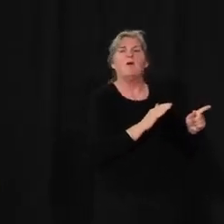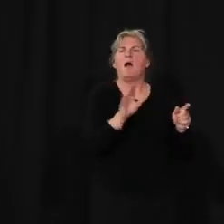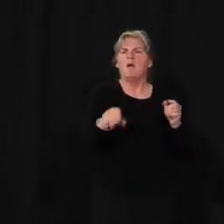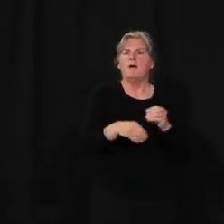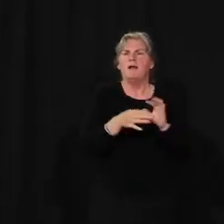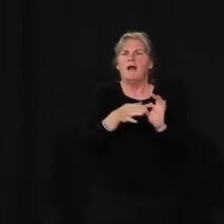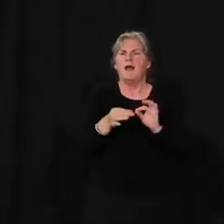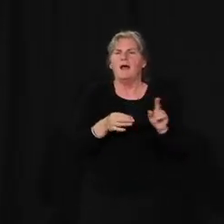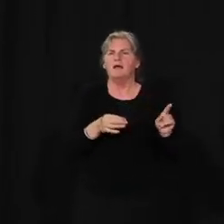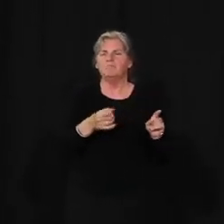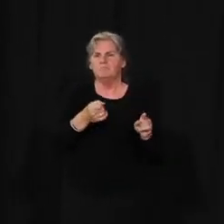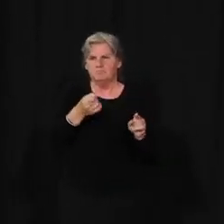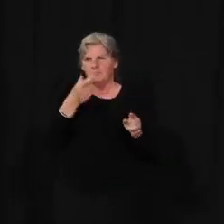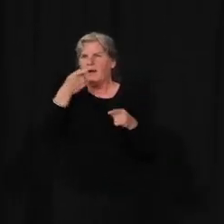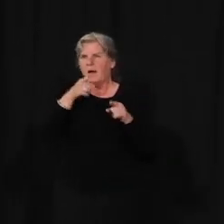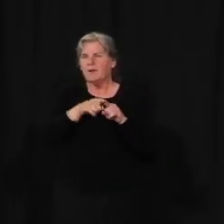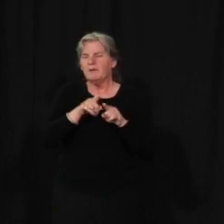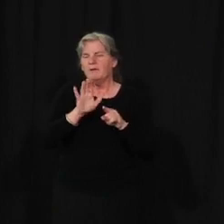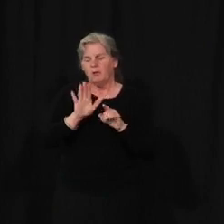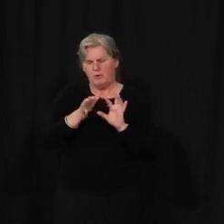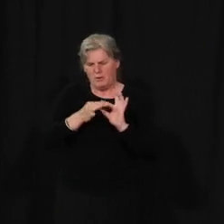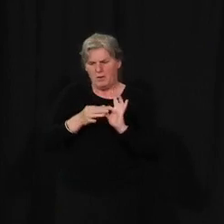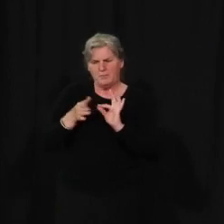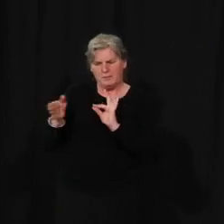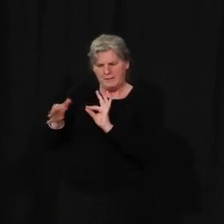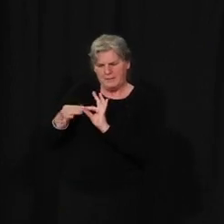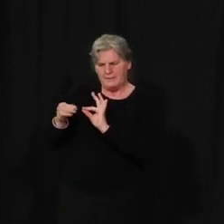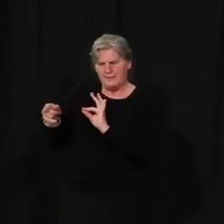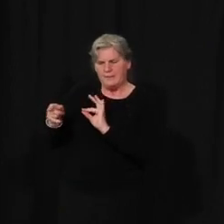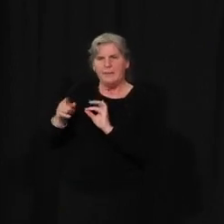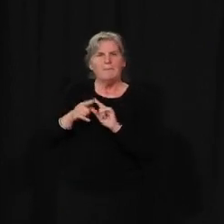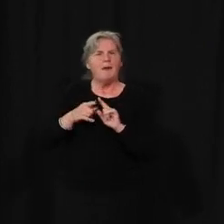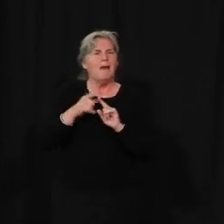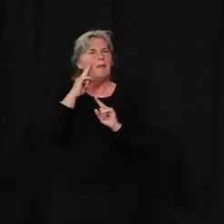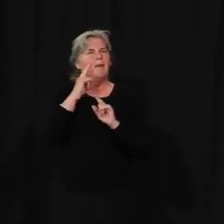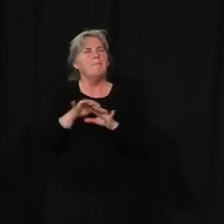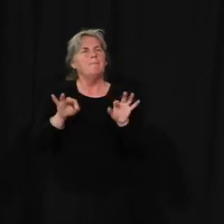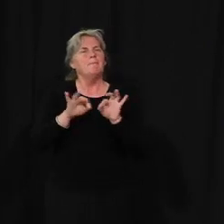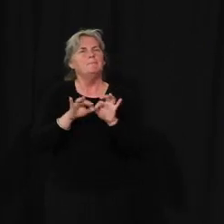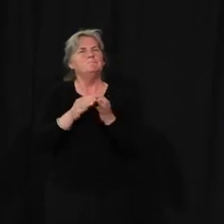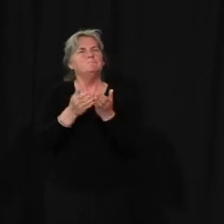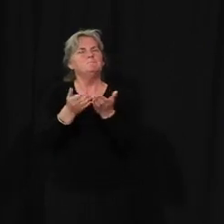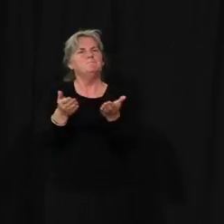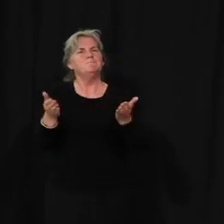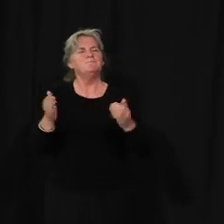agree with all of that, and I think it is just important-- the